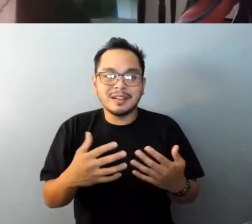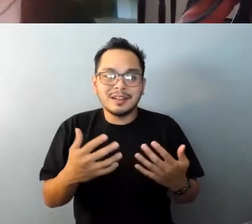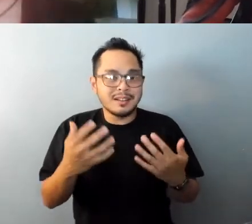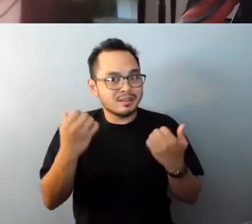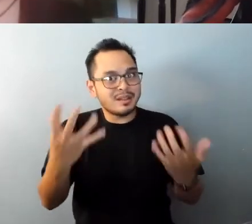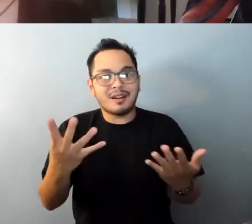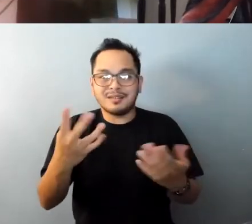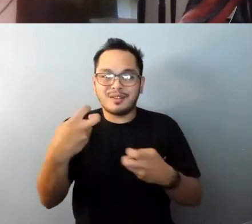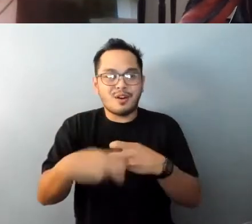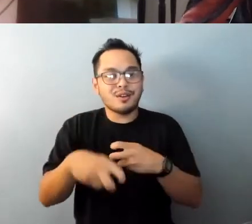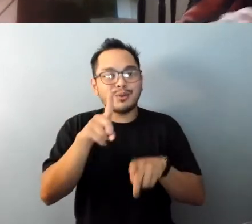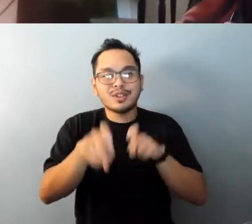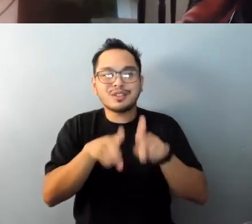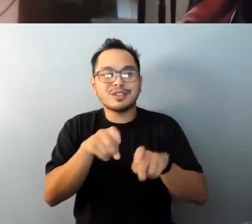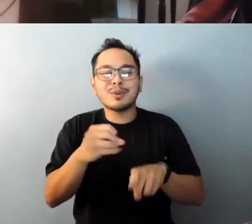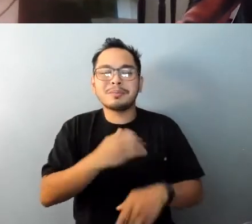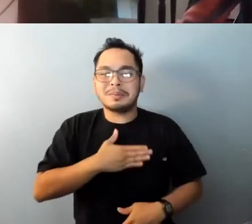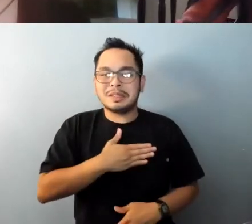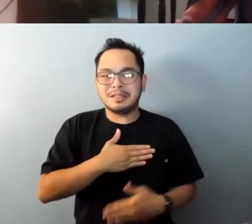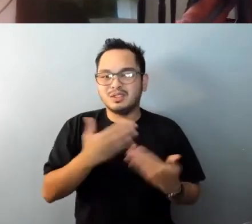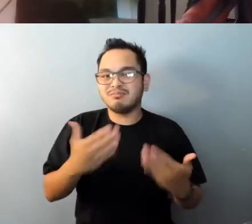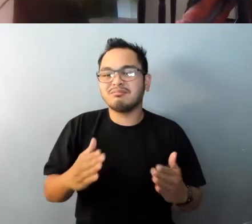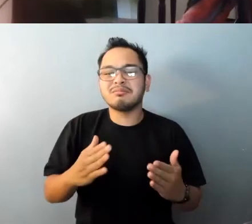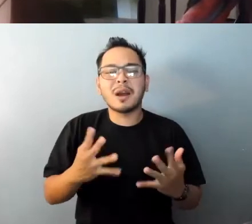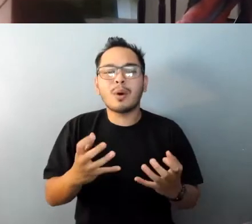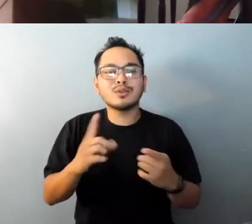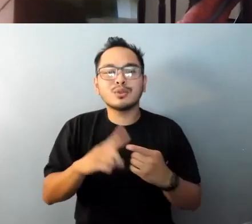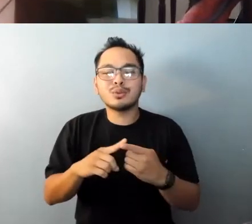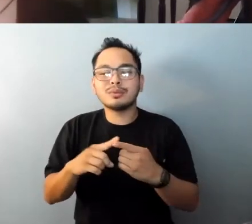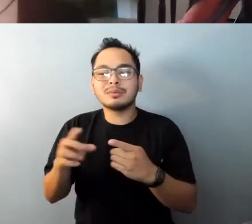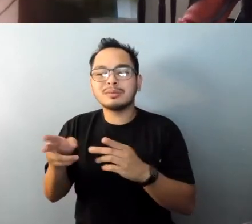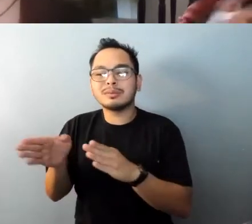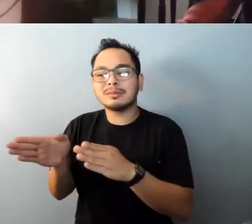want to talk to you about something really cool and expand on that, tell us about the